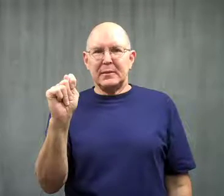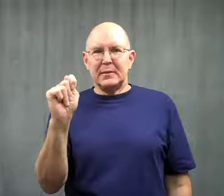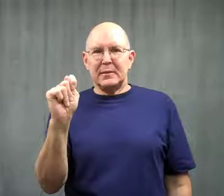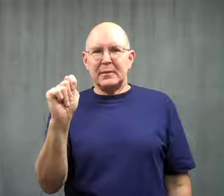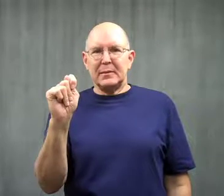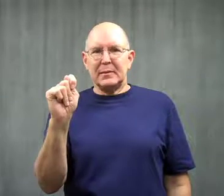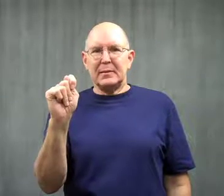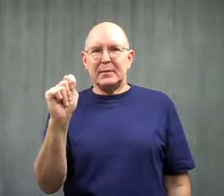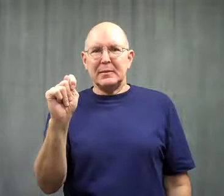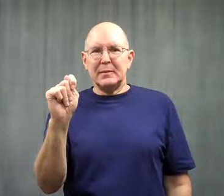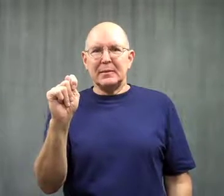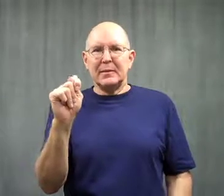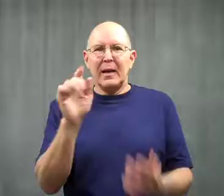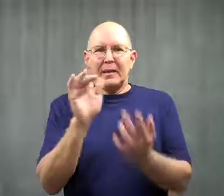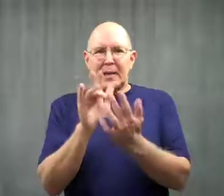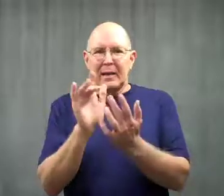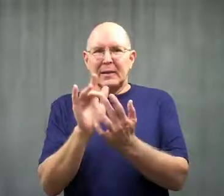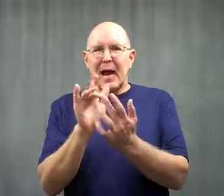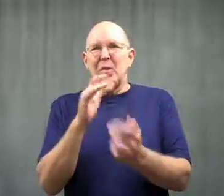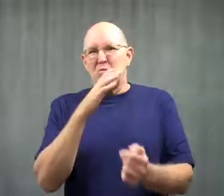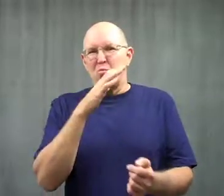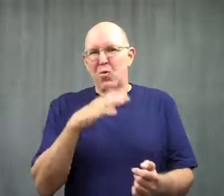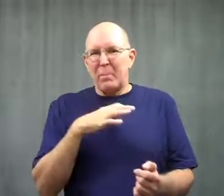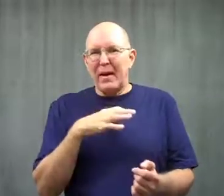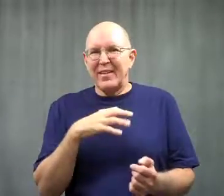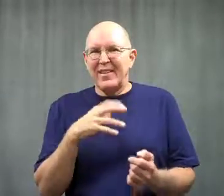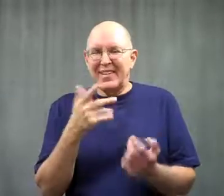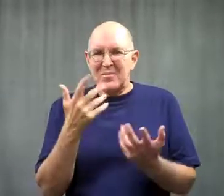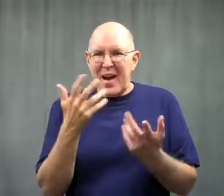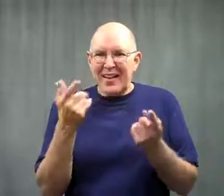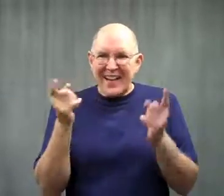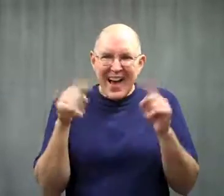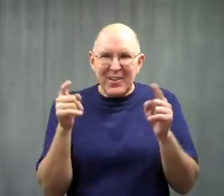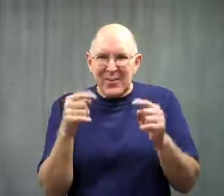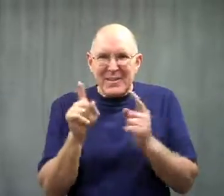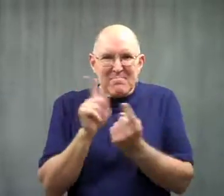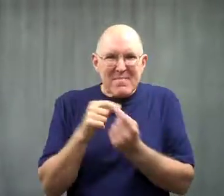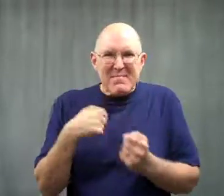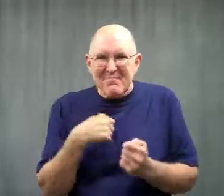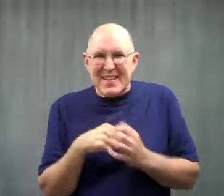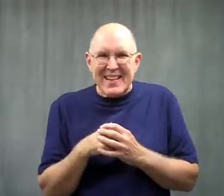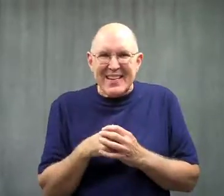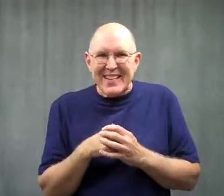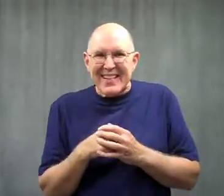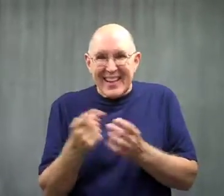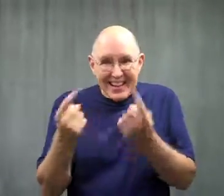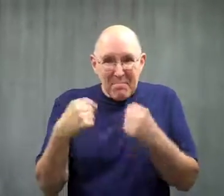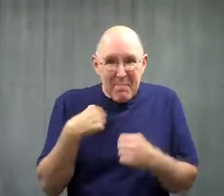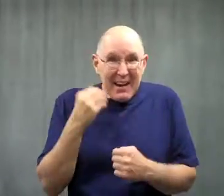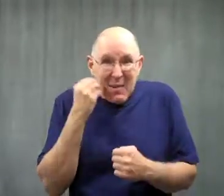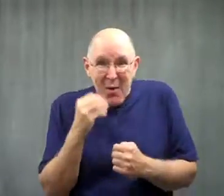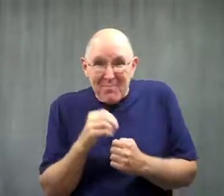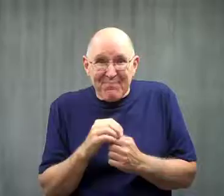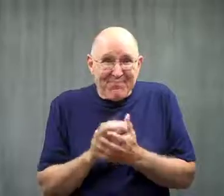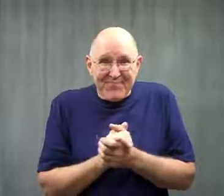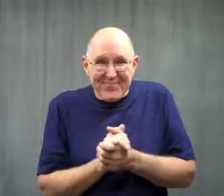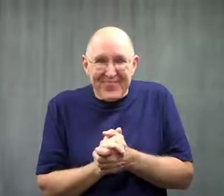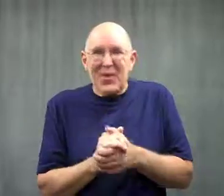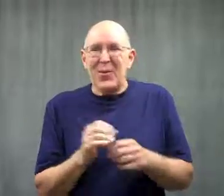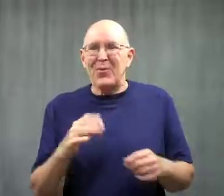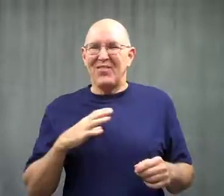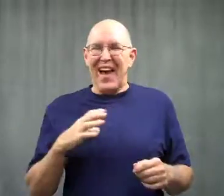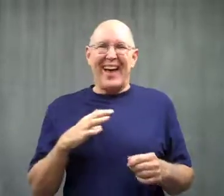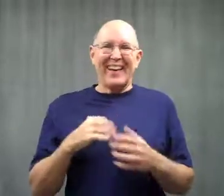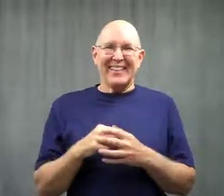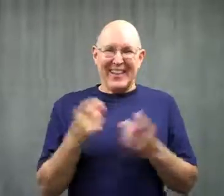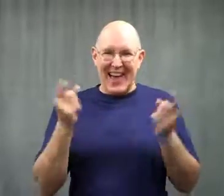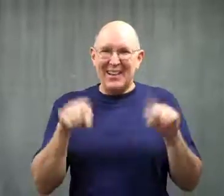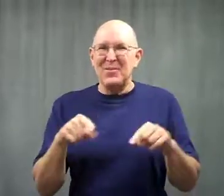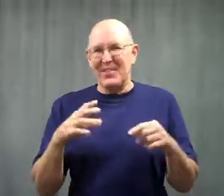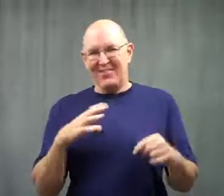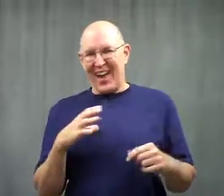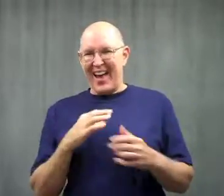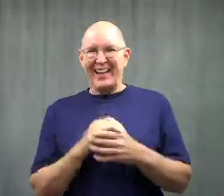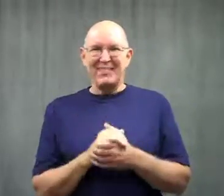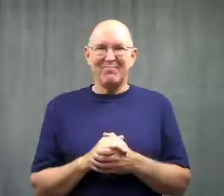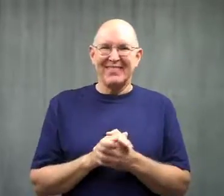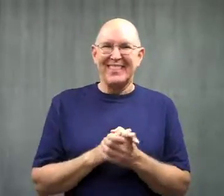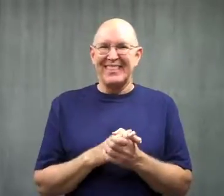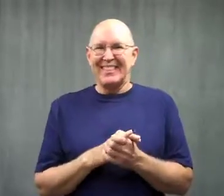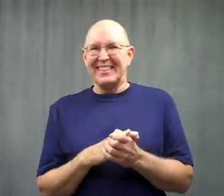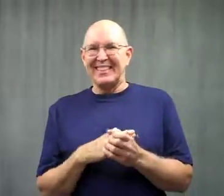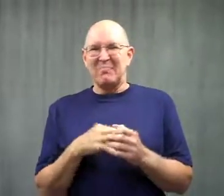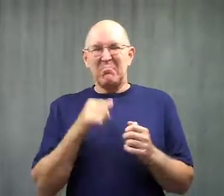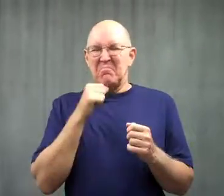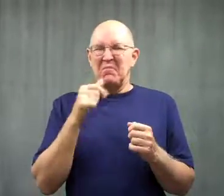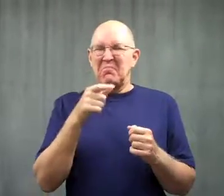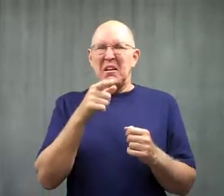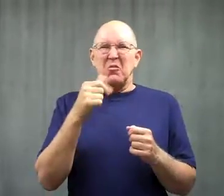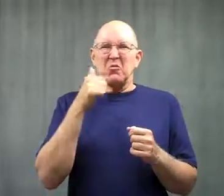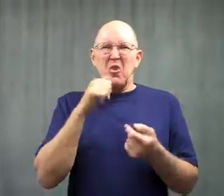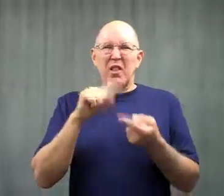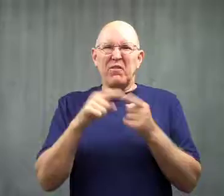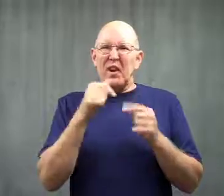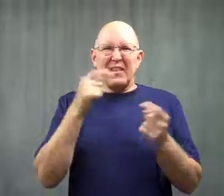He contacted one, and they agreed that she would come to his home.